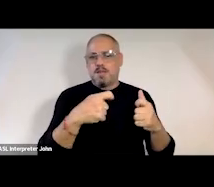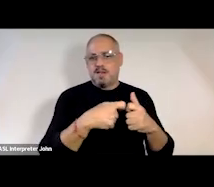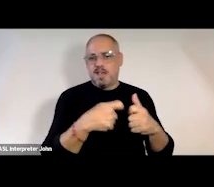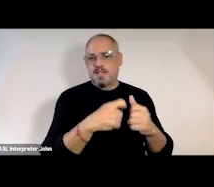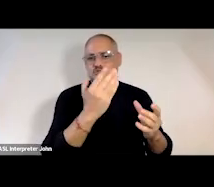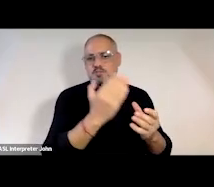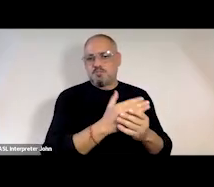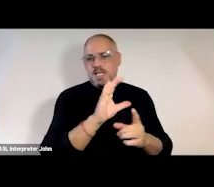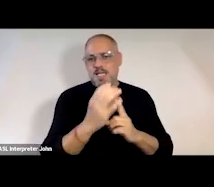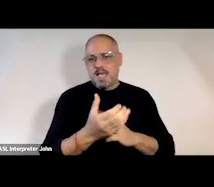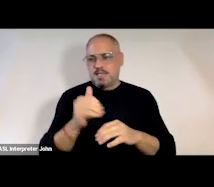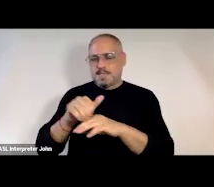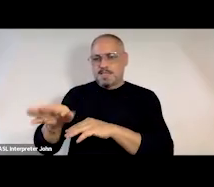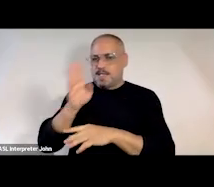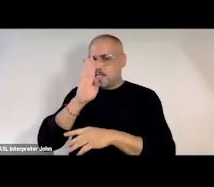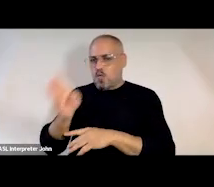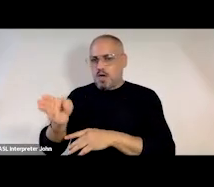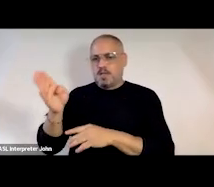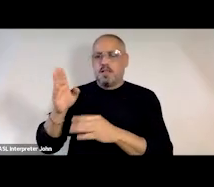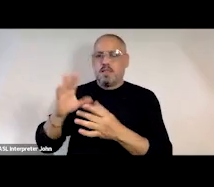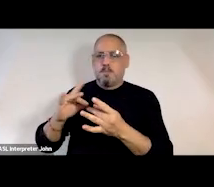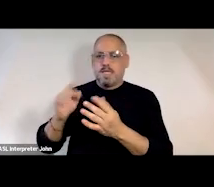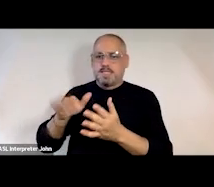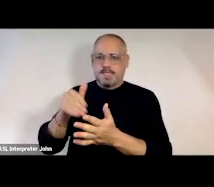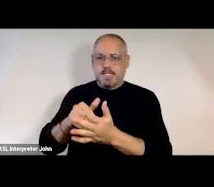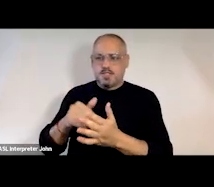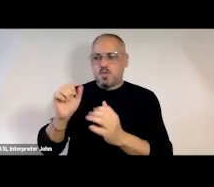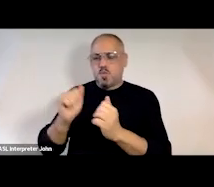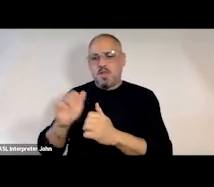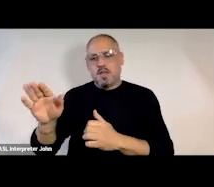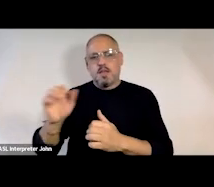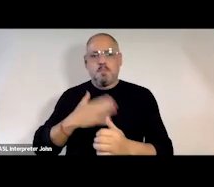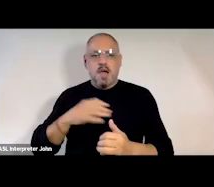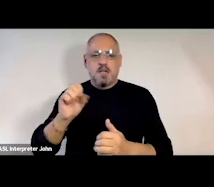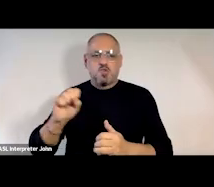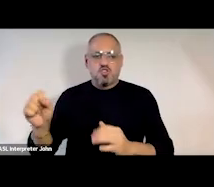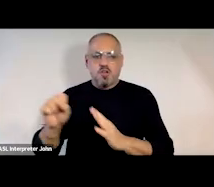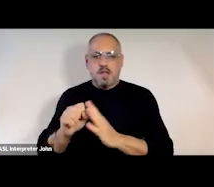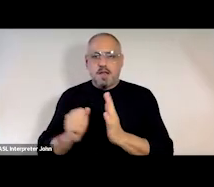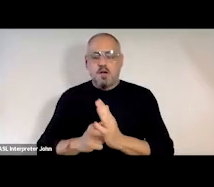be sent directly to the Message Center within their my Social Security account. So that's one of the- - Dan?